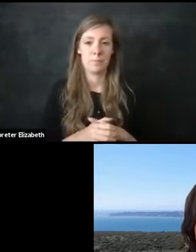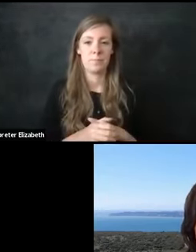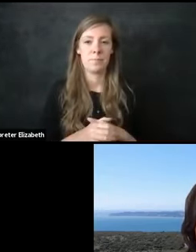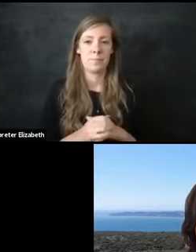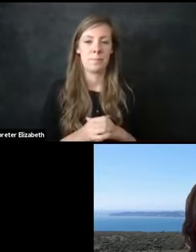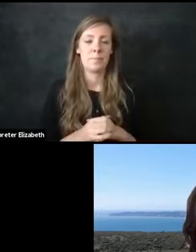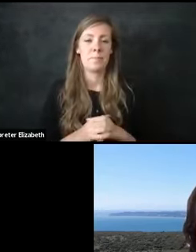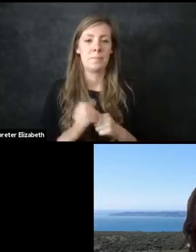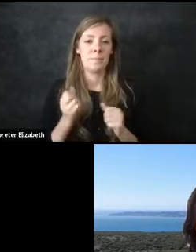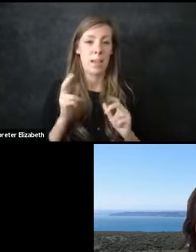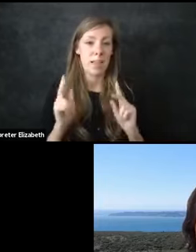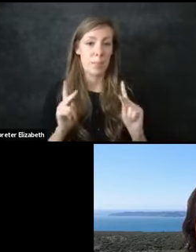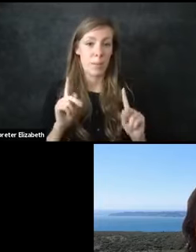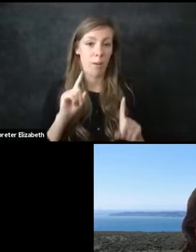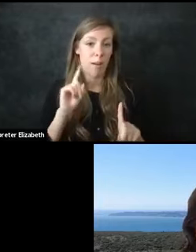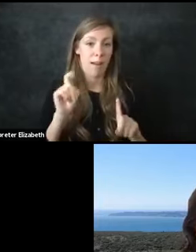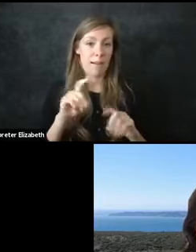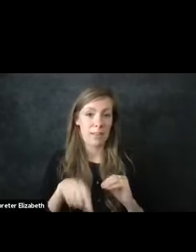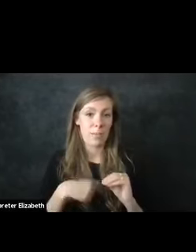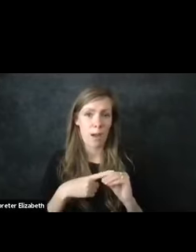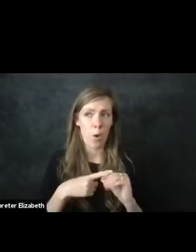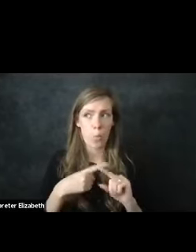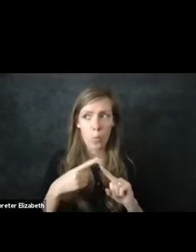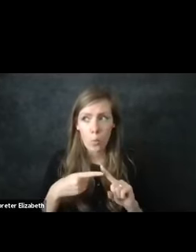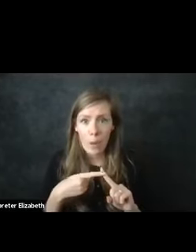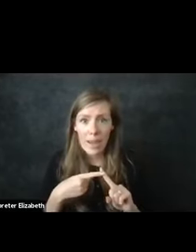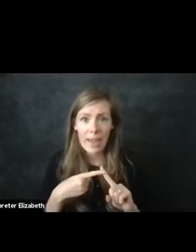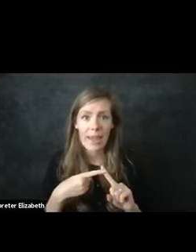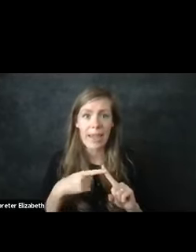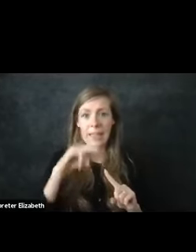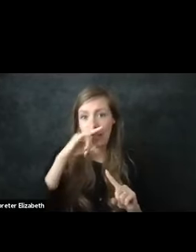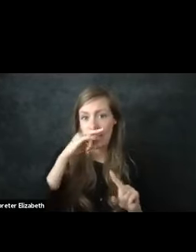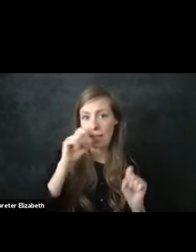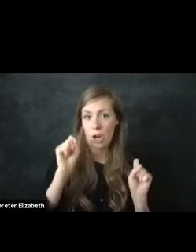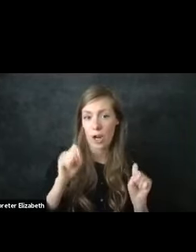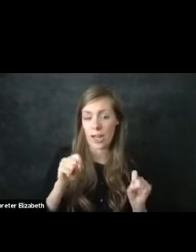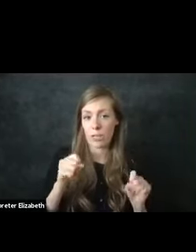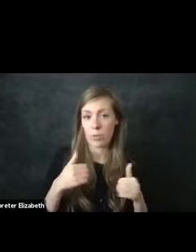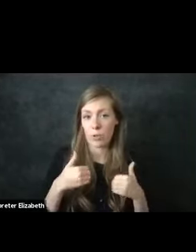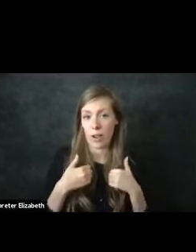is when will the five to eleven year olds become eligible to be vaccinated? As Dr.